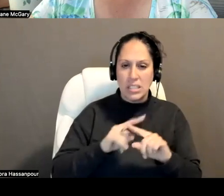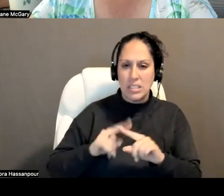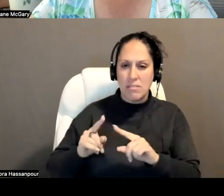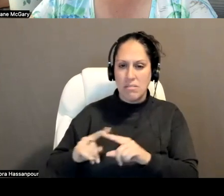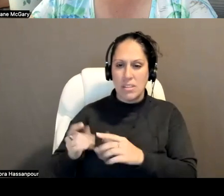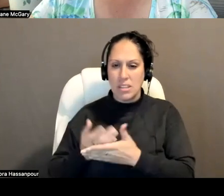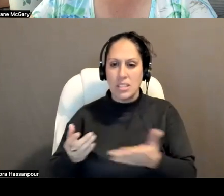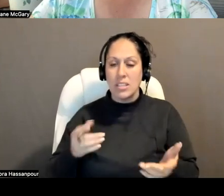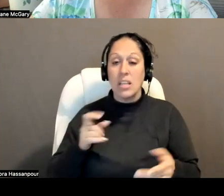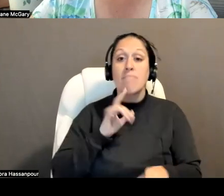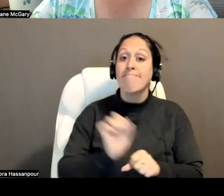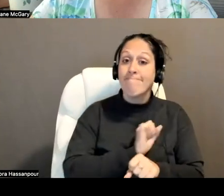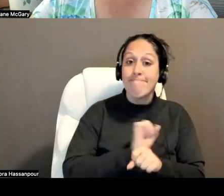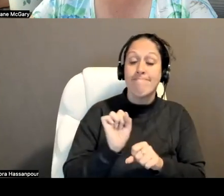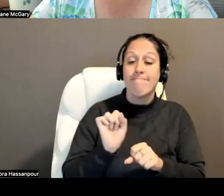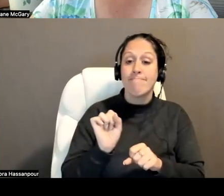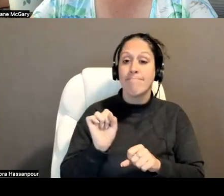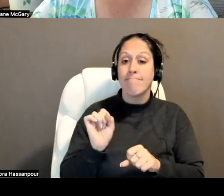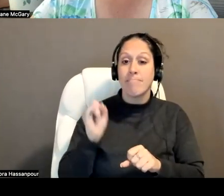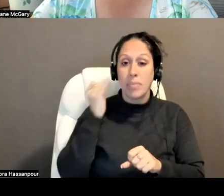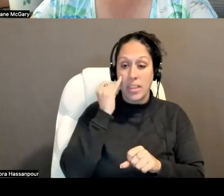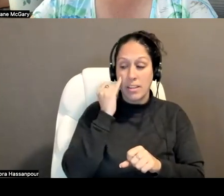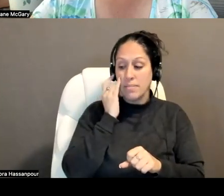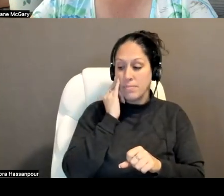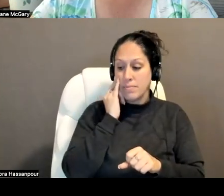Absolutely. Uh, I-- if I-- dare I say-- I think our